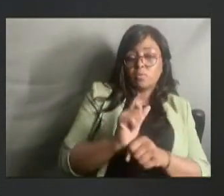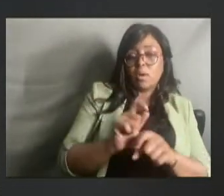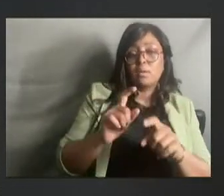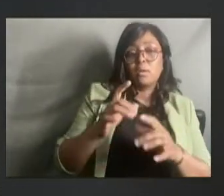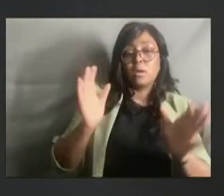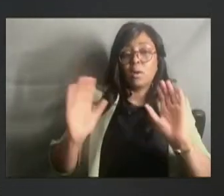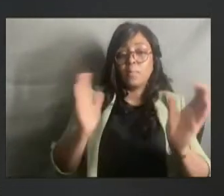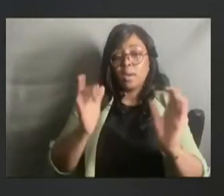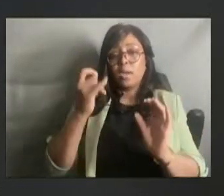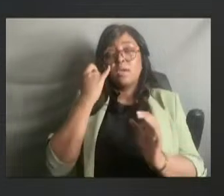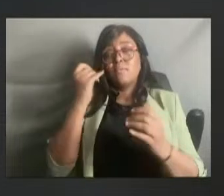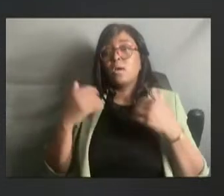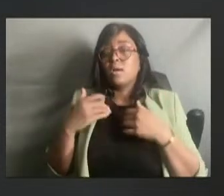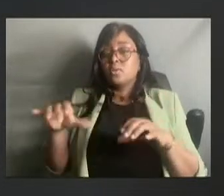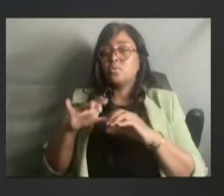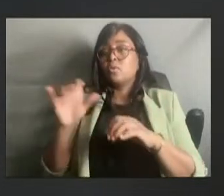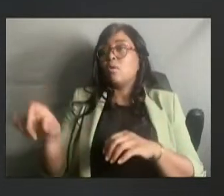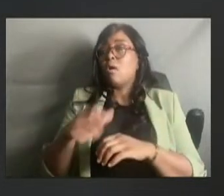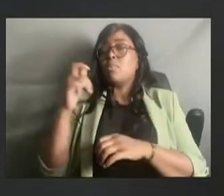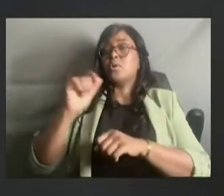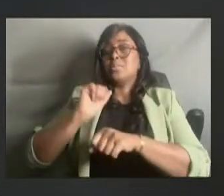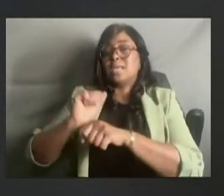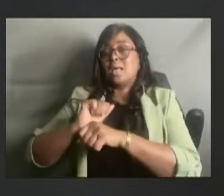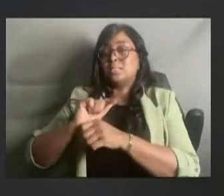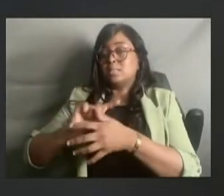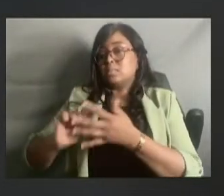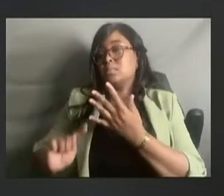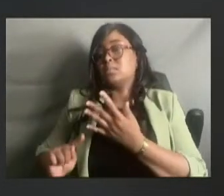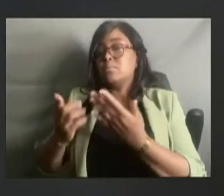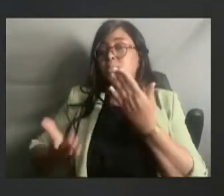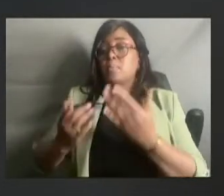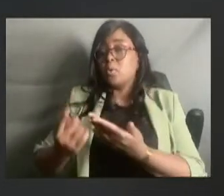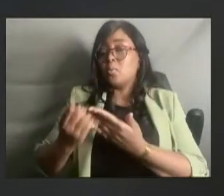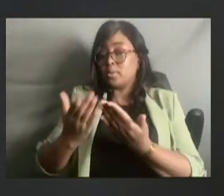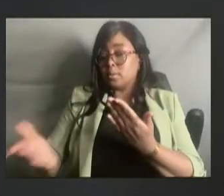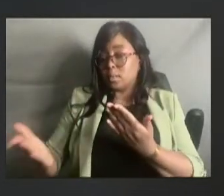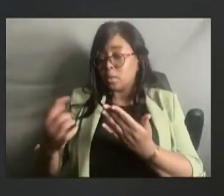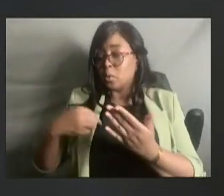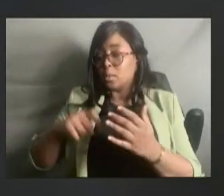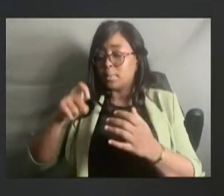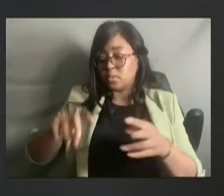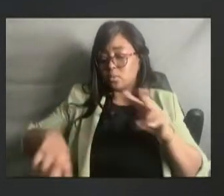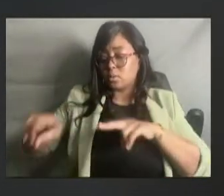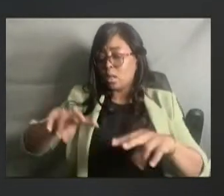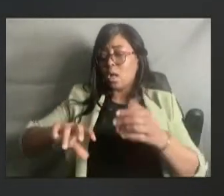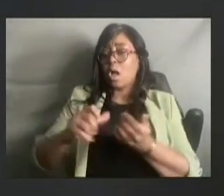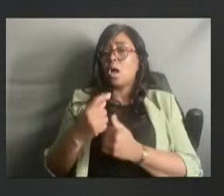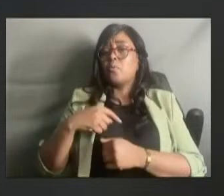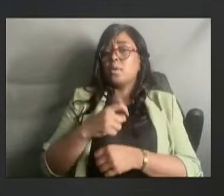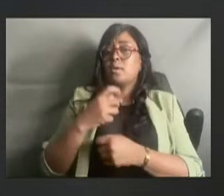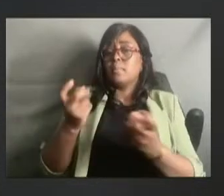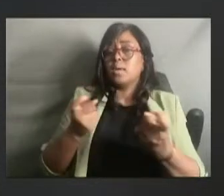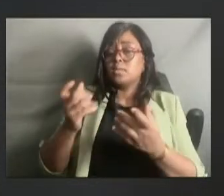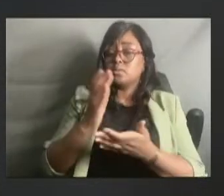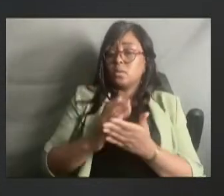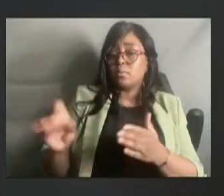probably feel different about the work than if you had to do a bunch of other chores. And so